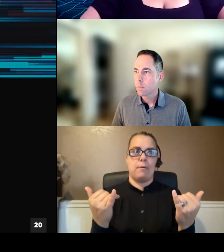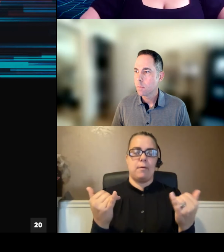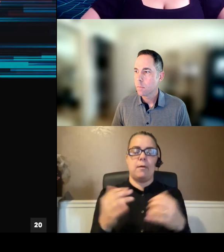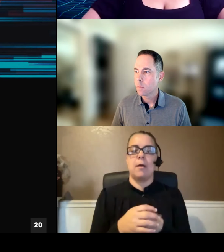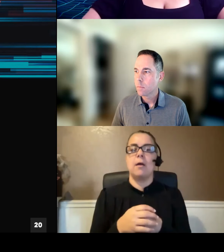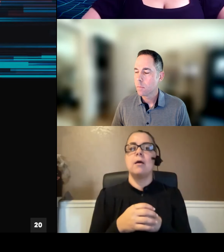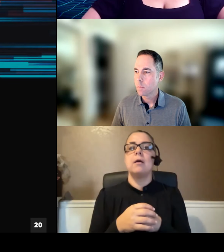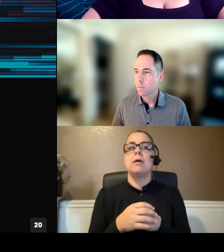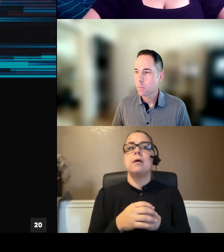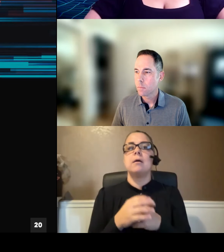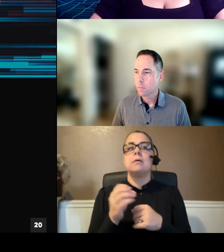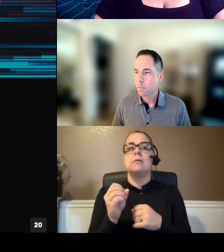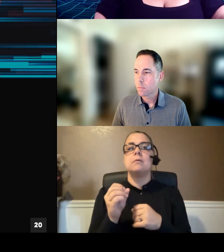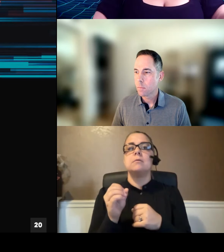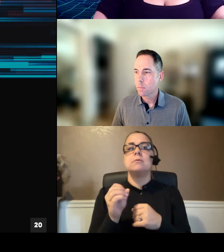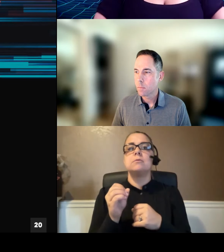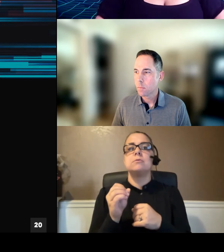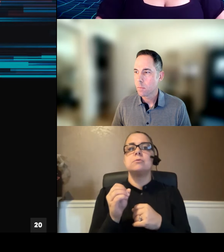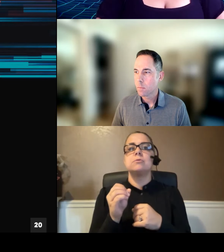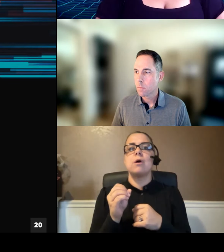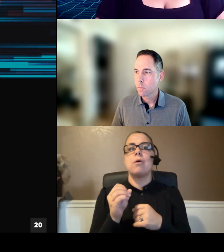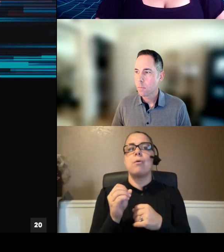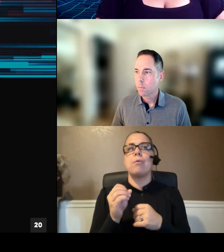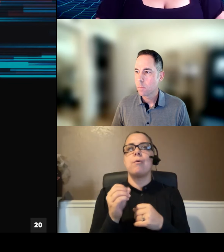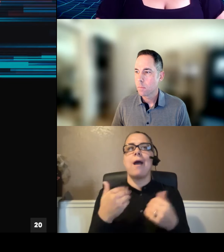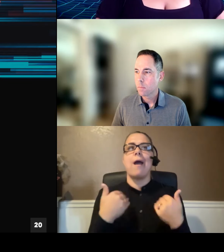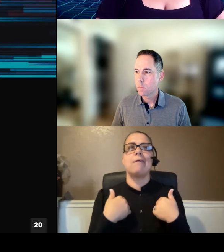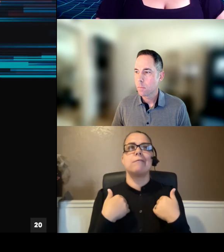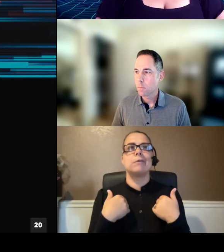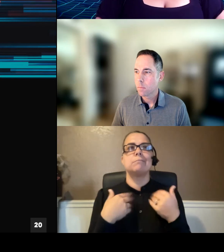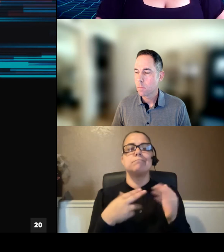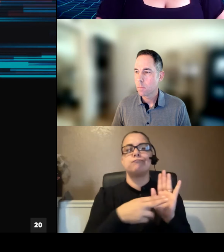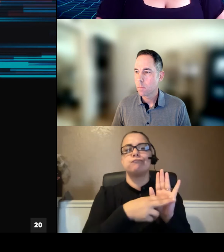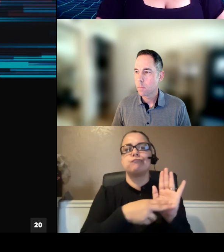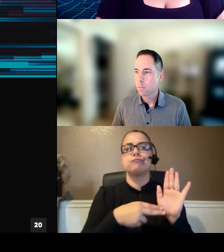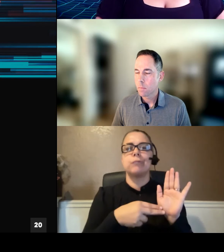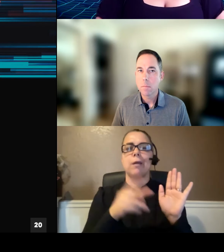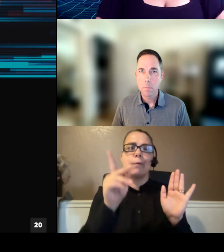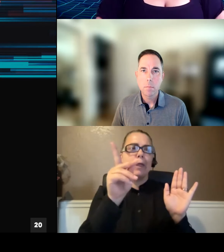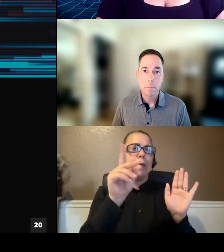I will see the stereotype of disabled people don't go onto the Internet. And